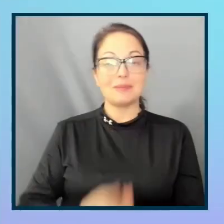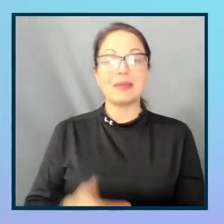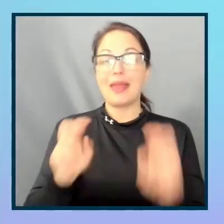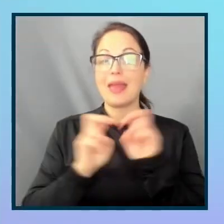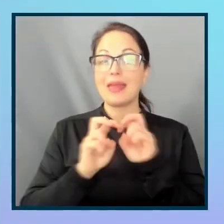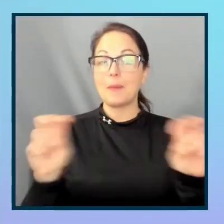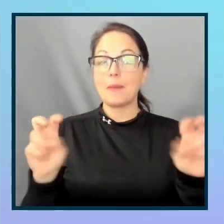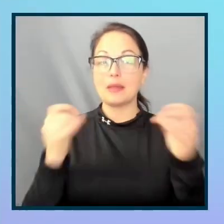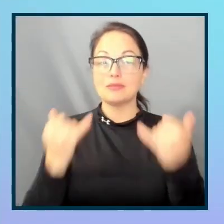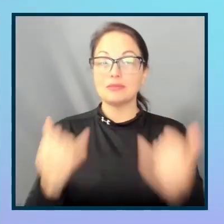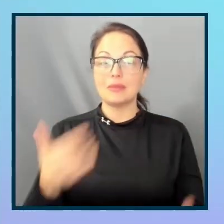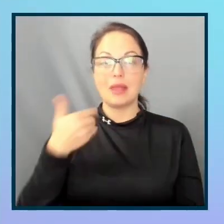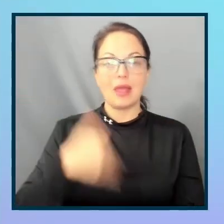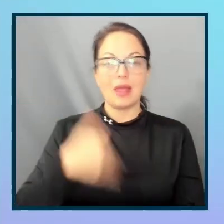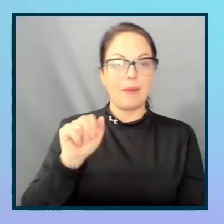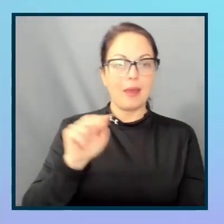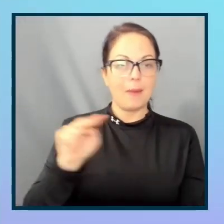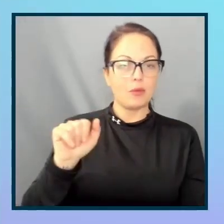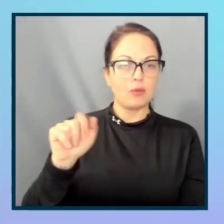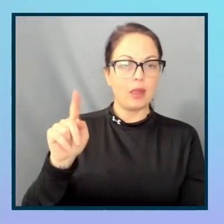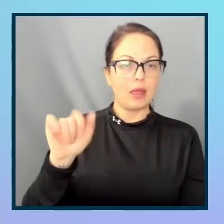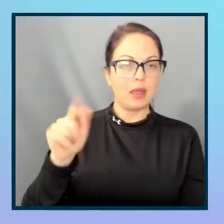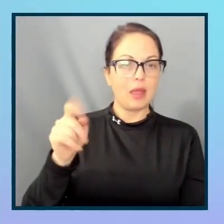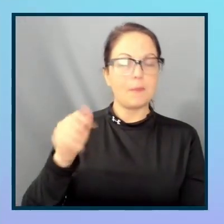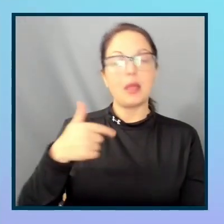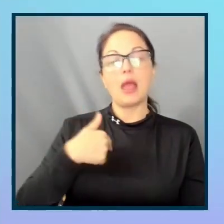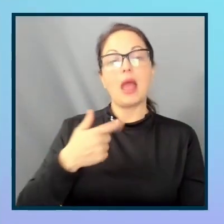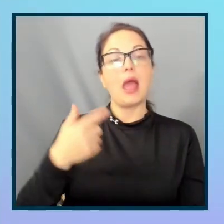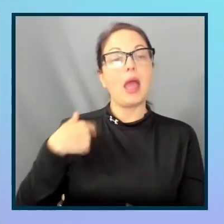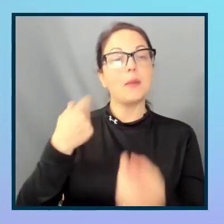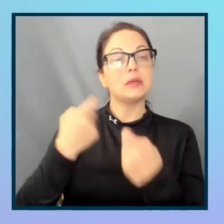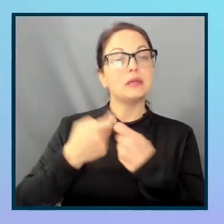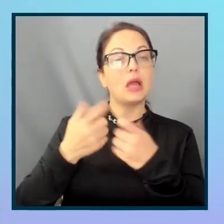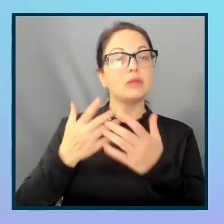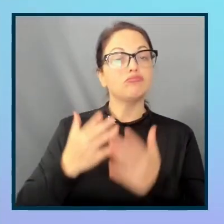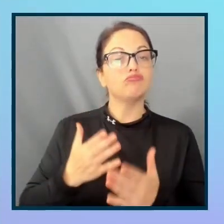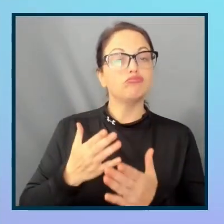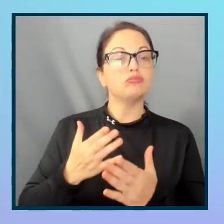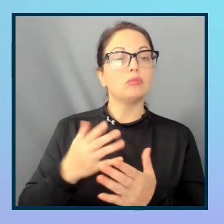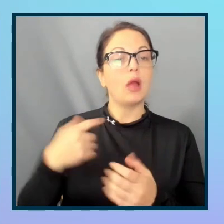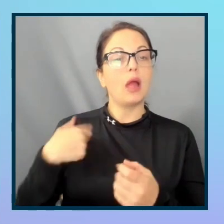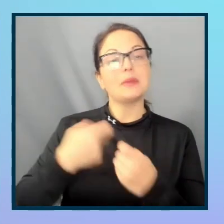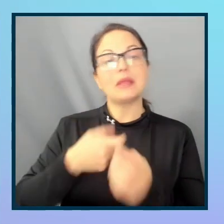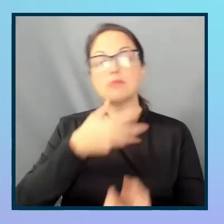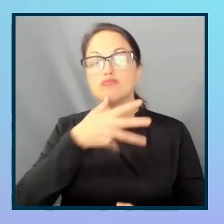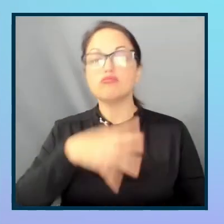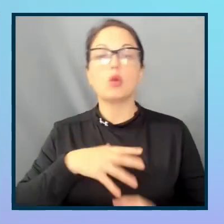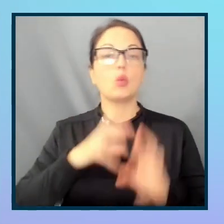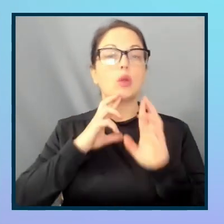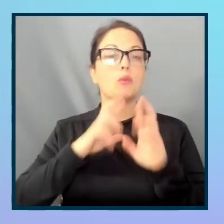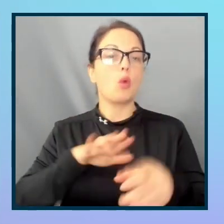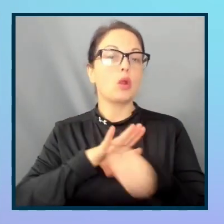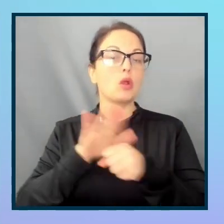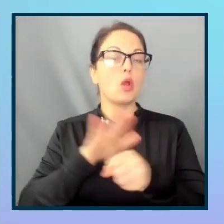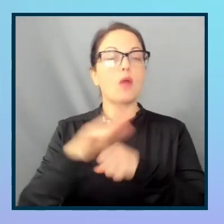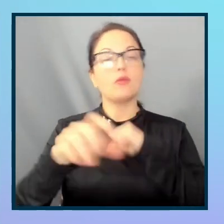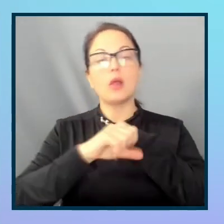I'm Ann-Marie Alcántara. I'm a Latina Reporter at the Wall Street Journal covering marketing, accessibility, retail,